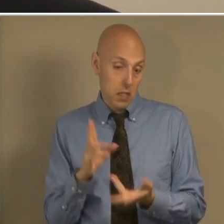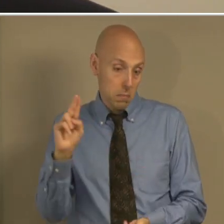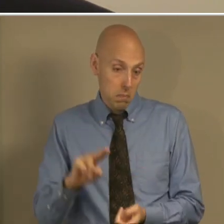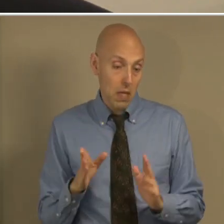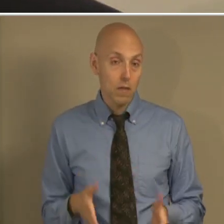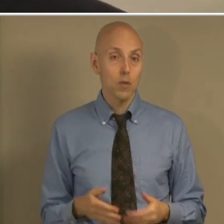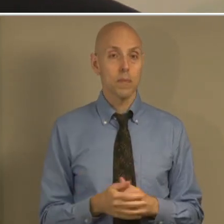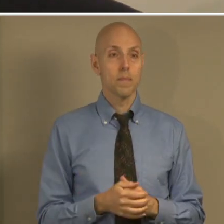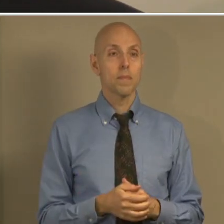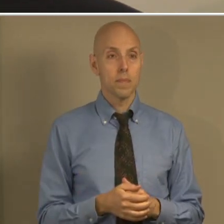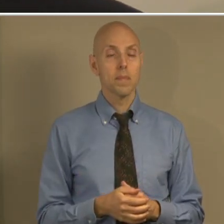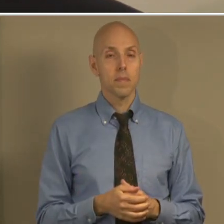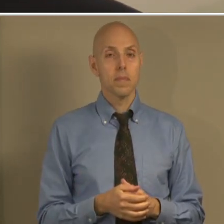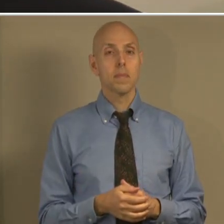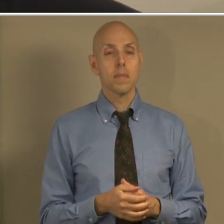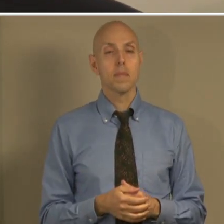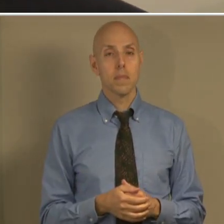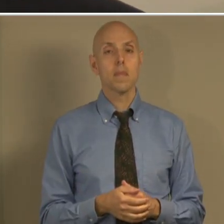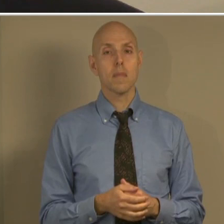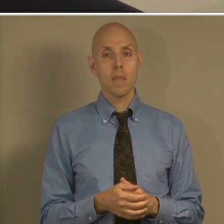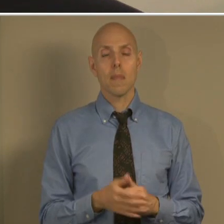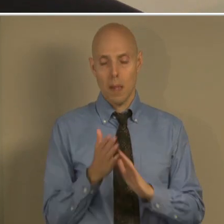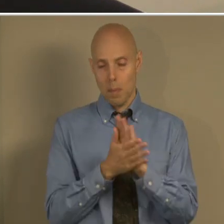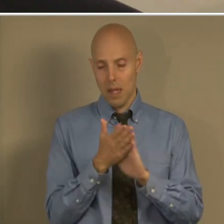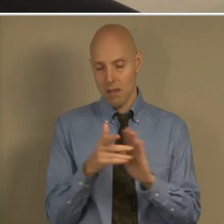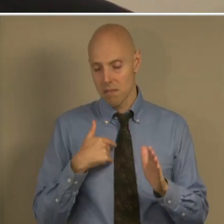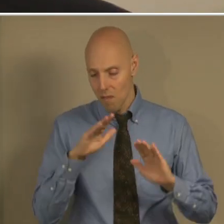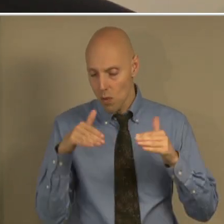So given these reductions our focus will be on building capacity outside London.